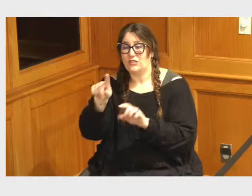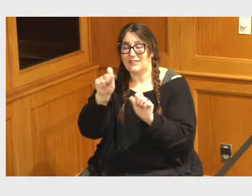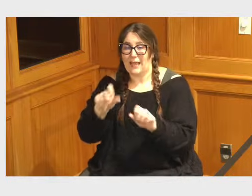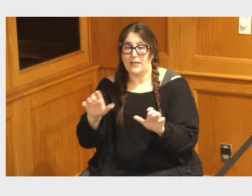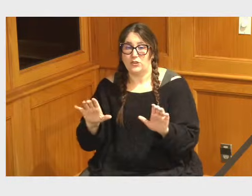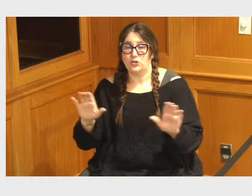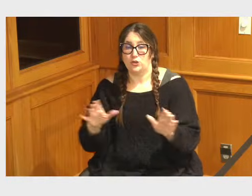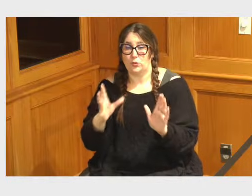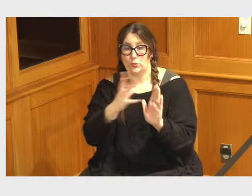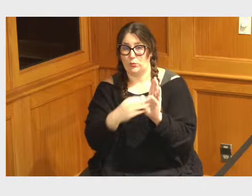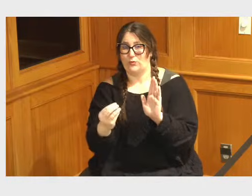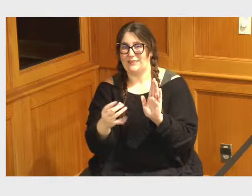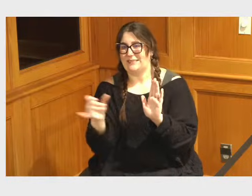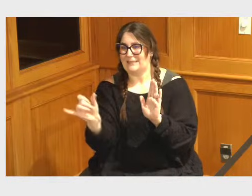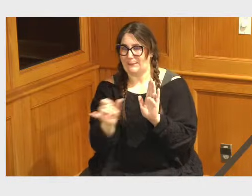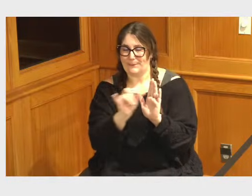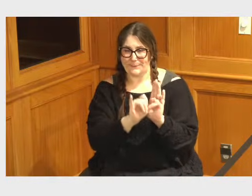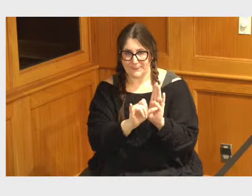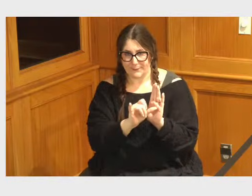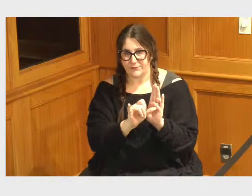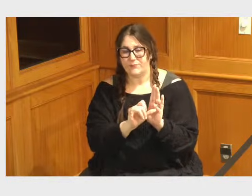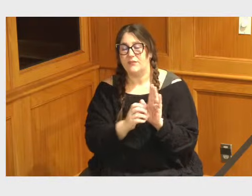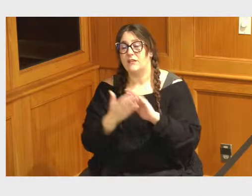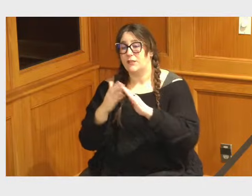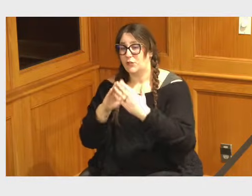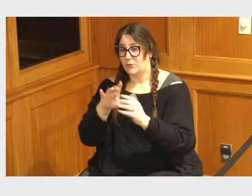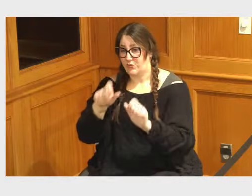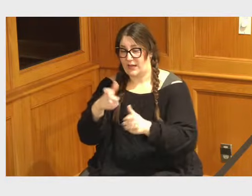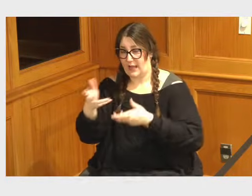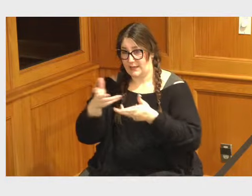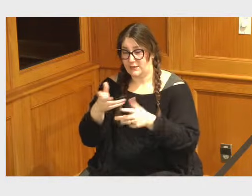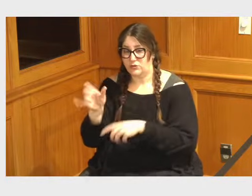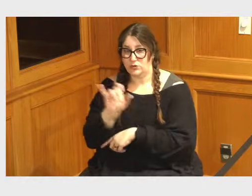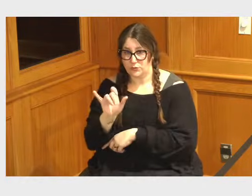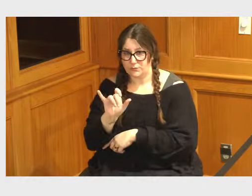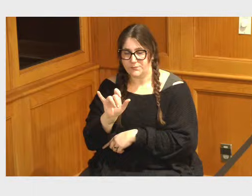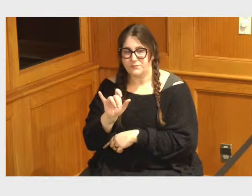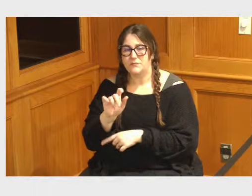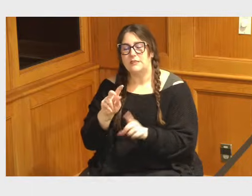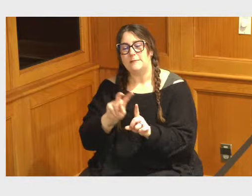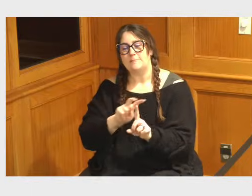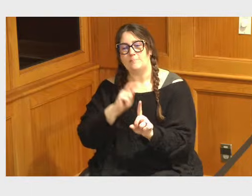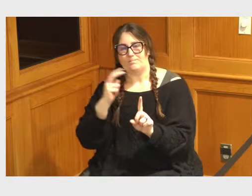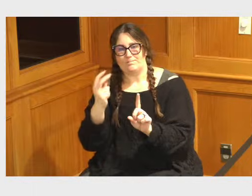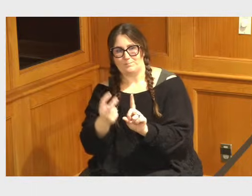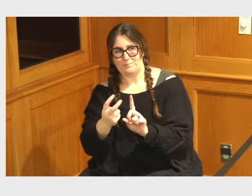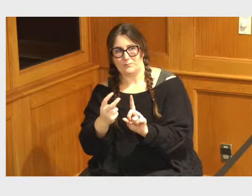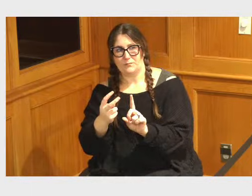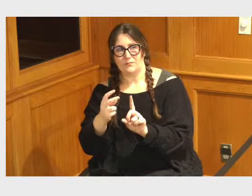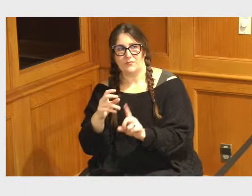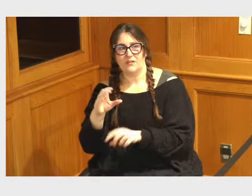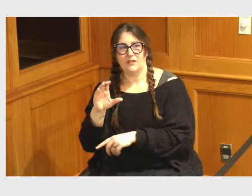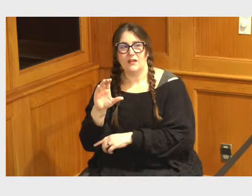that discussion over time. the other side of this is trying to do catalytic catalyzing investments